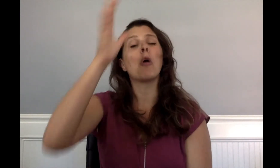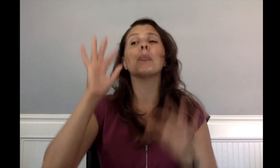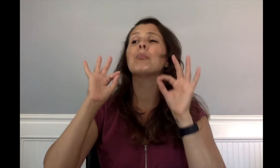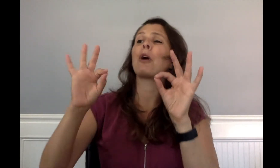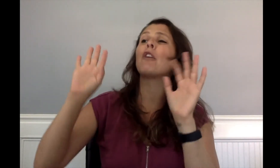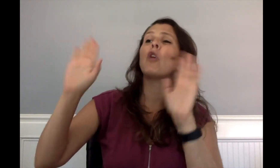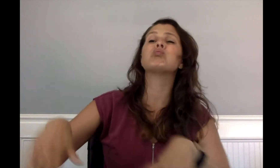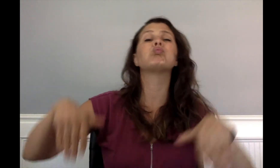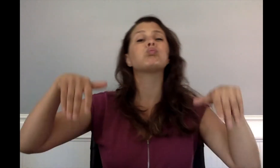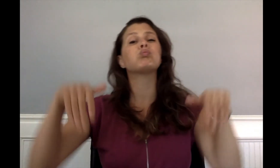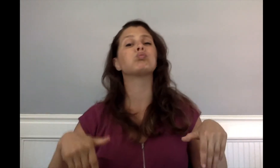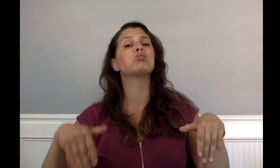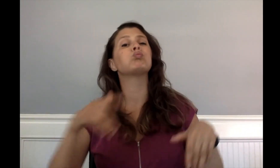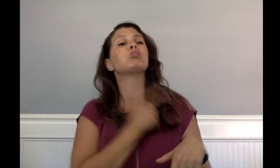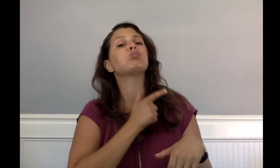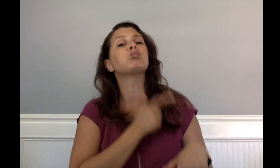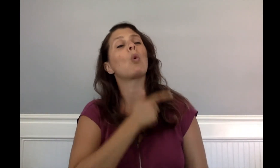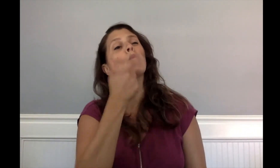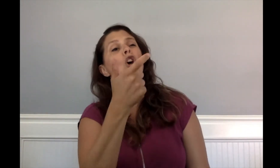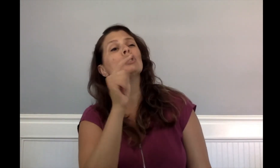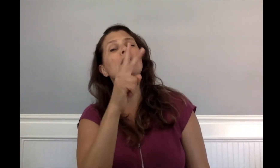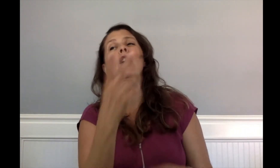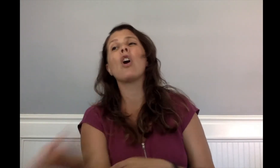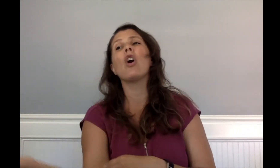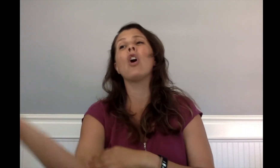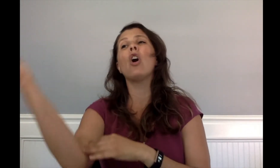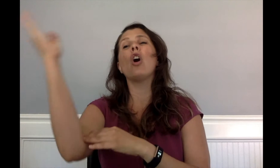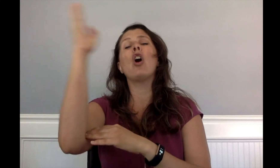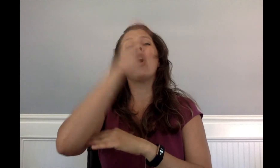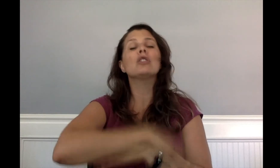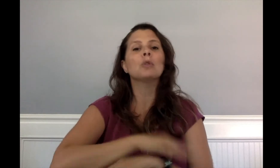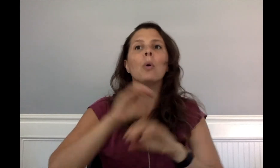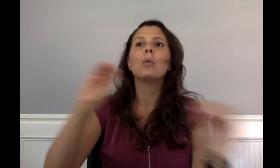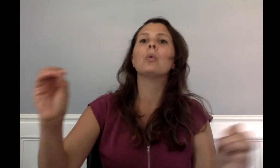Then Grandpa and Grandma can watch all the television